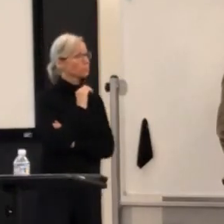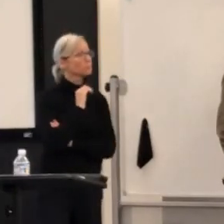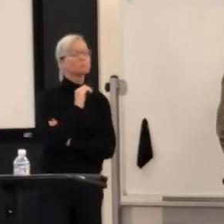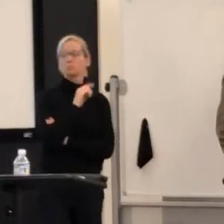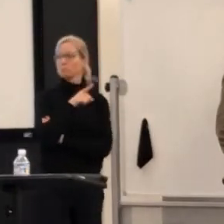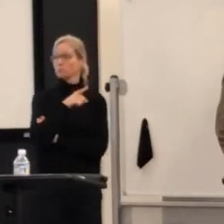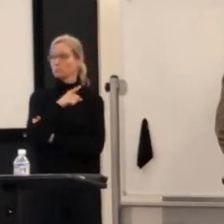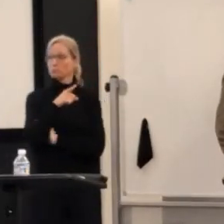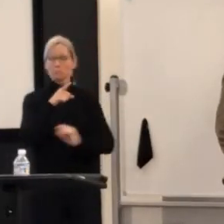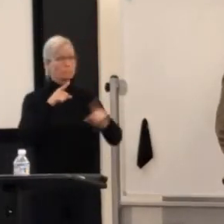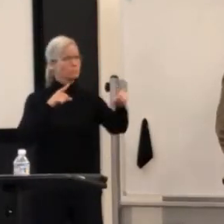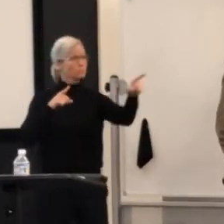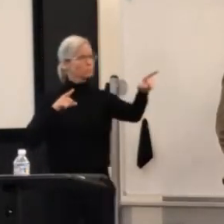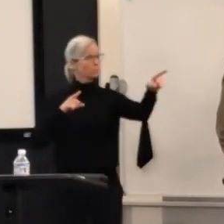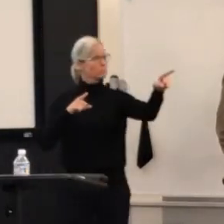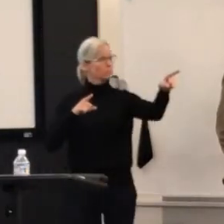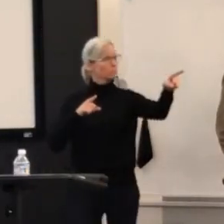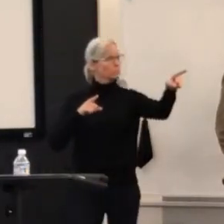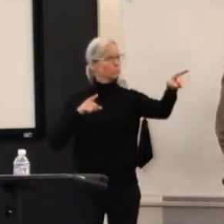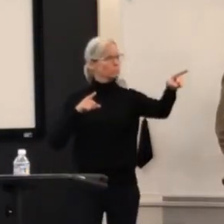It seems like we don't have that in the warehouse.